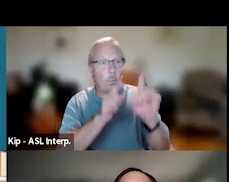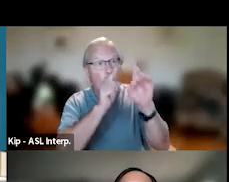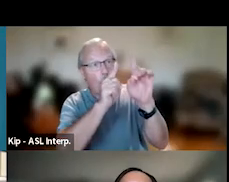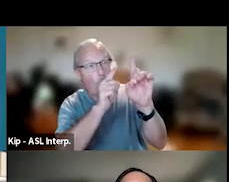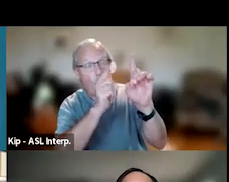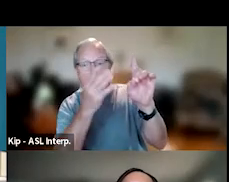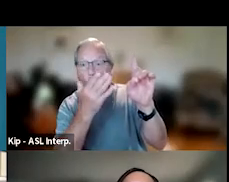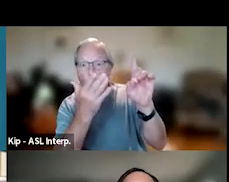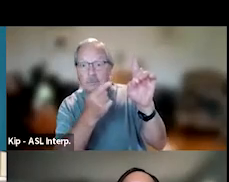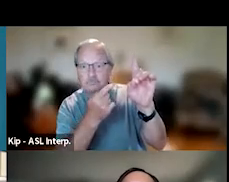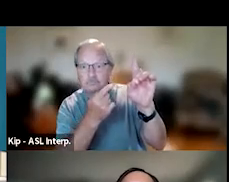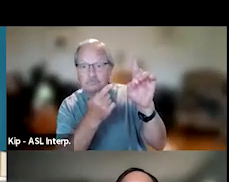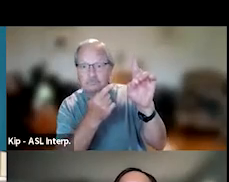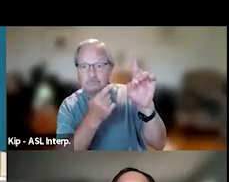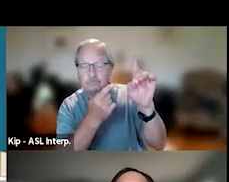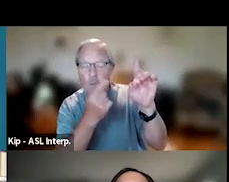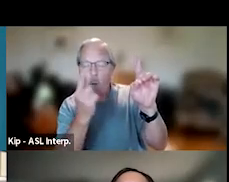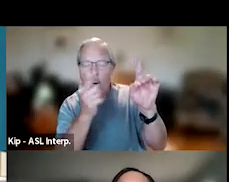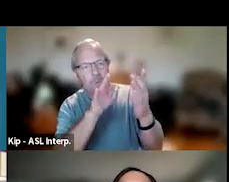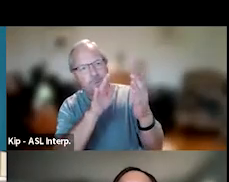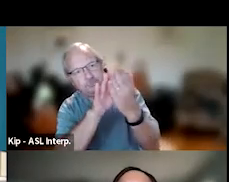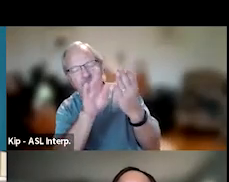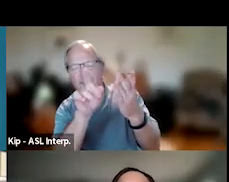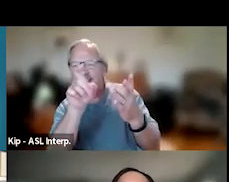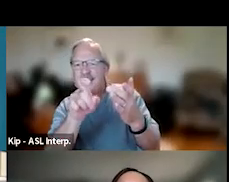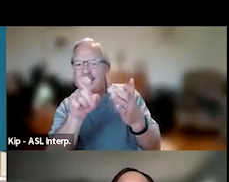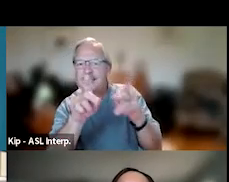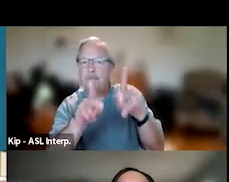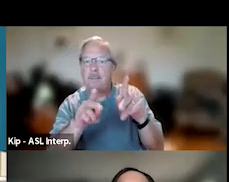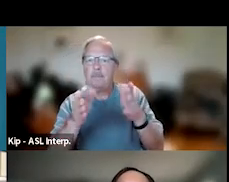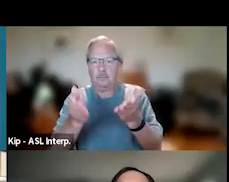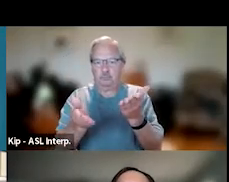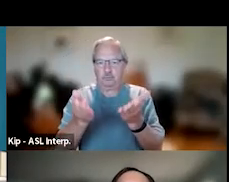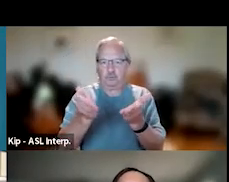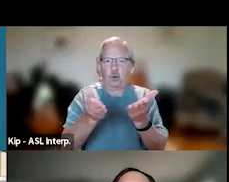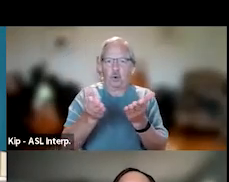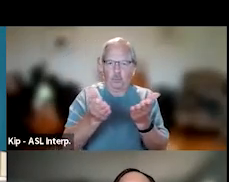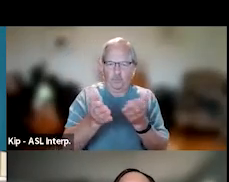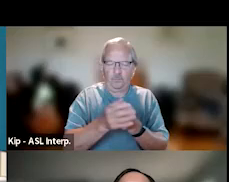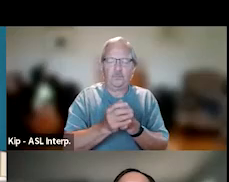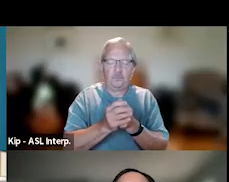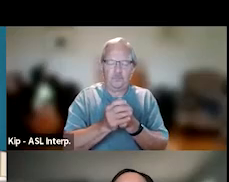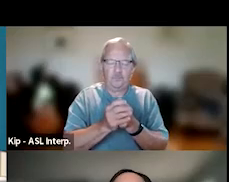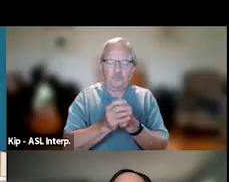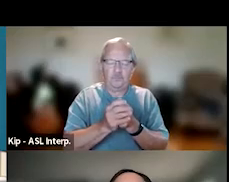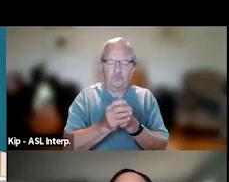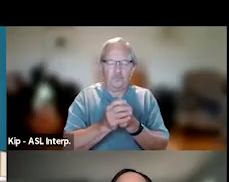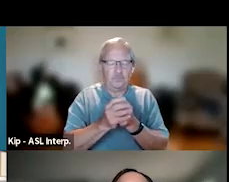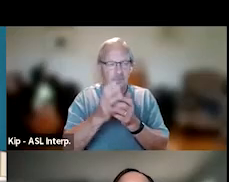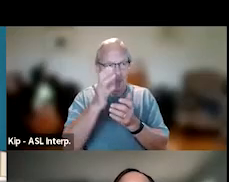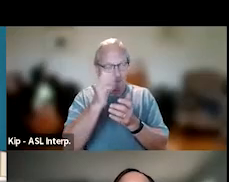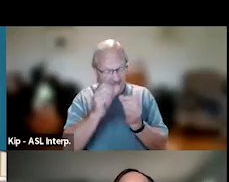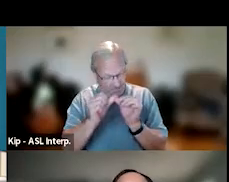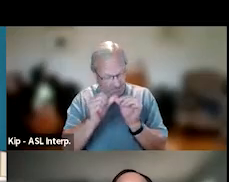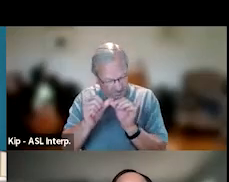which was always to address the needs of the people that we serve. I believe that if you keep that at the forefront